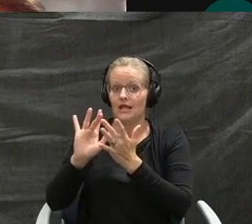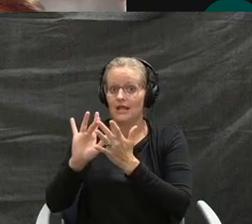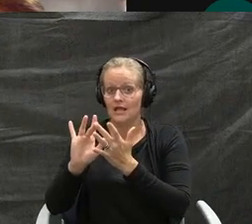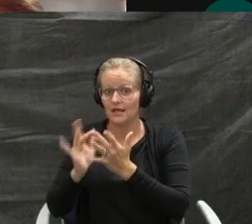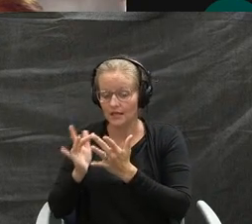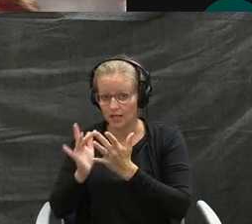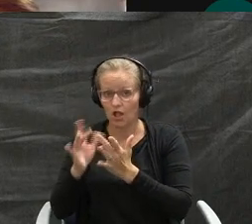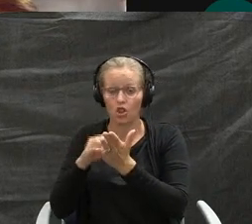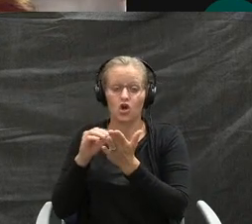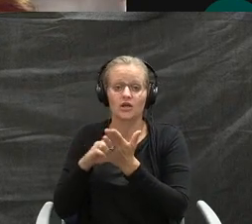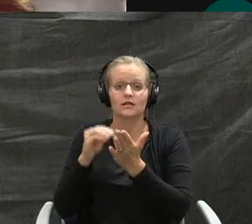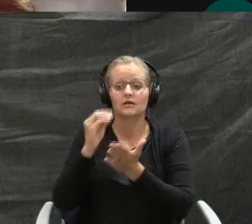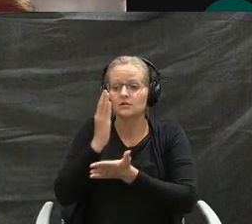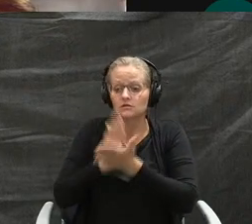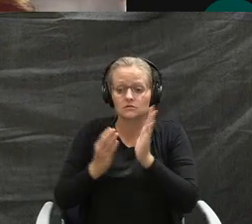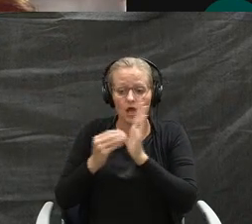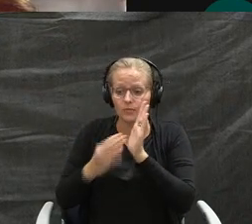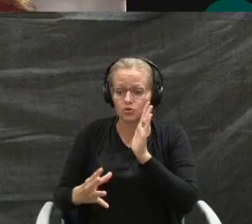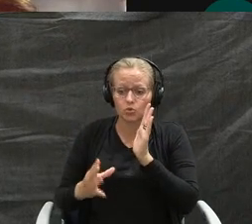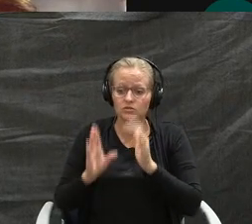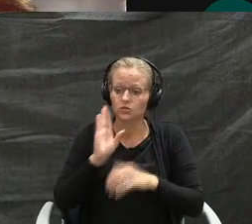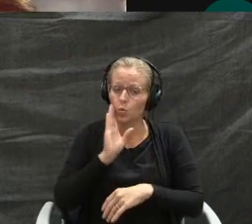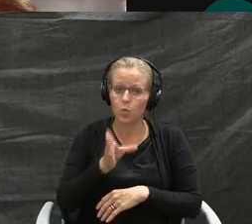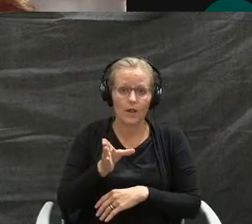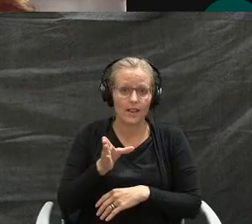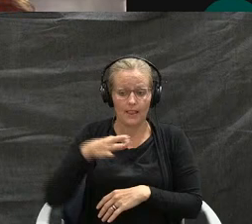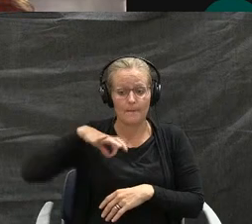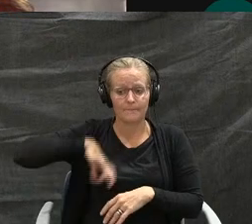certain students certainly will benefit from that, and so I